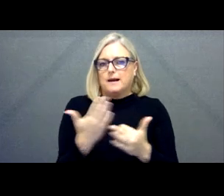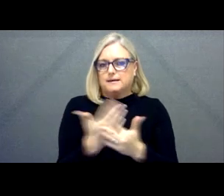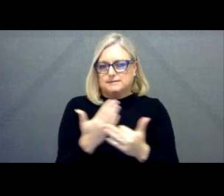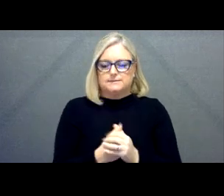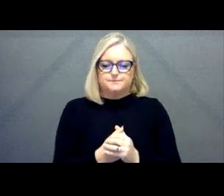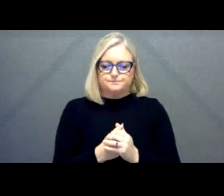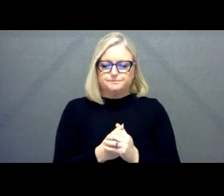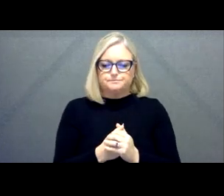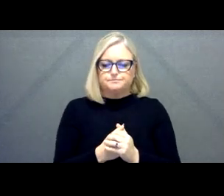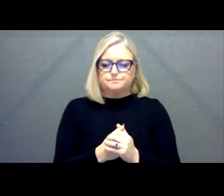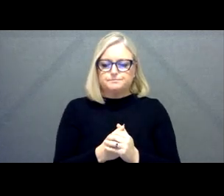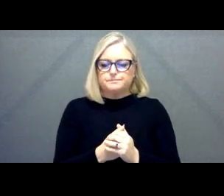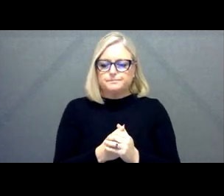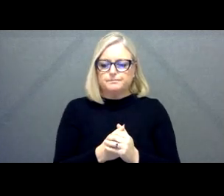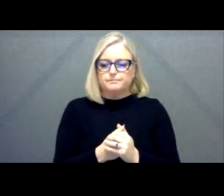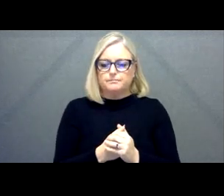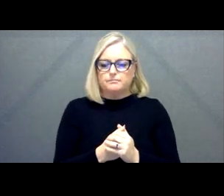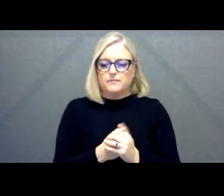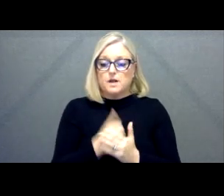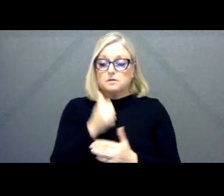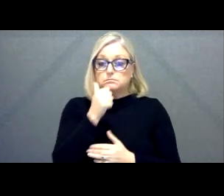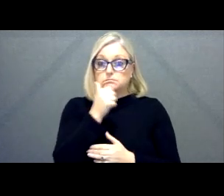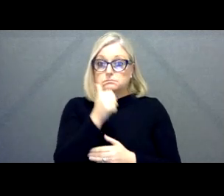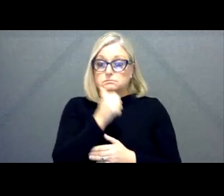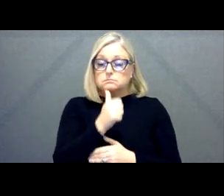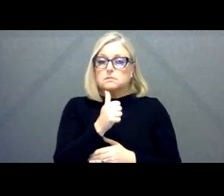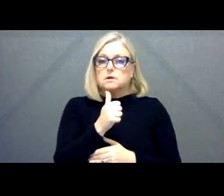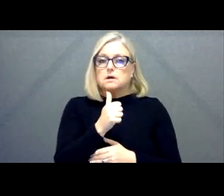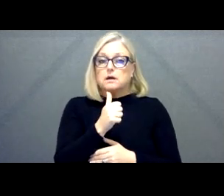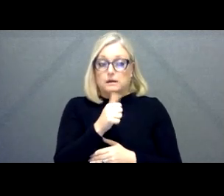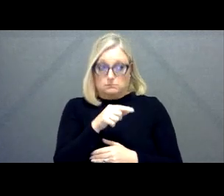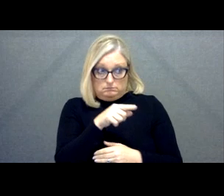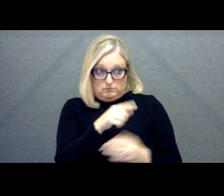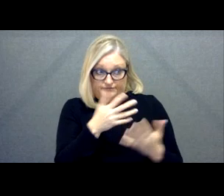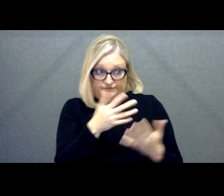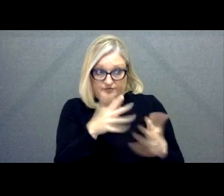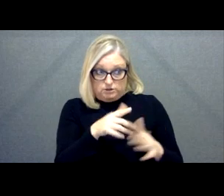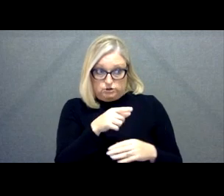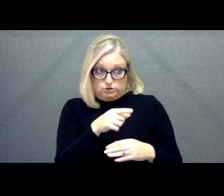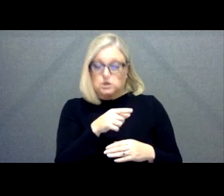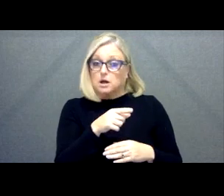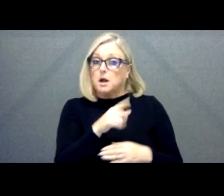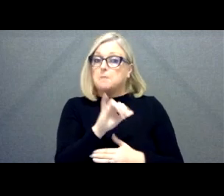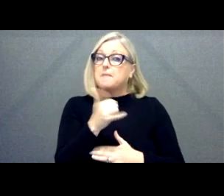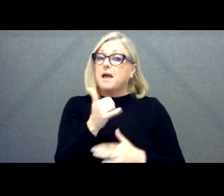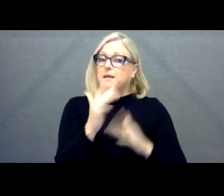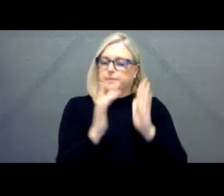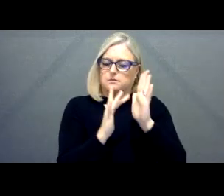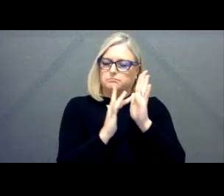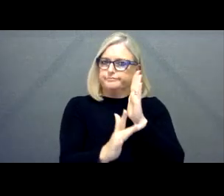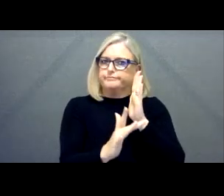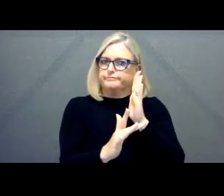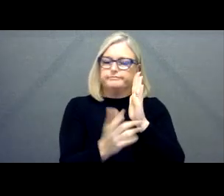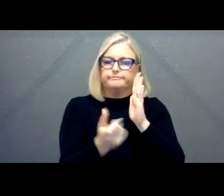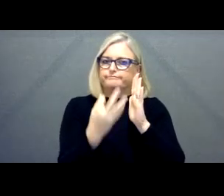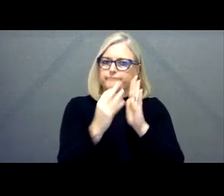person um completes that session then they can end up with no conviction recorded um so they are some